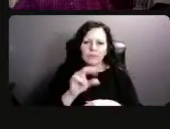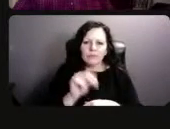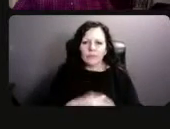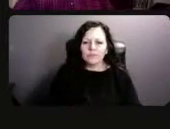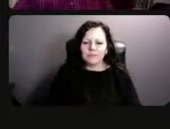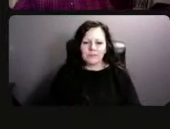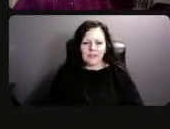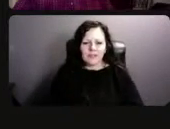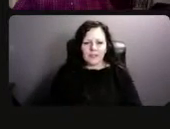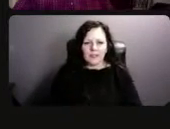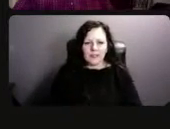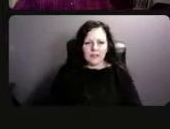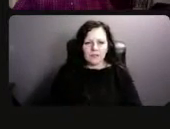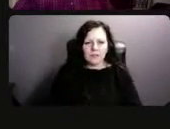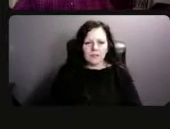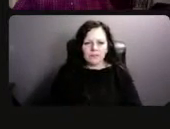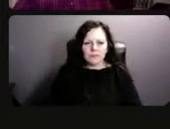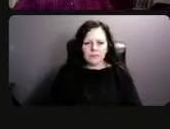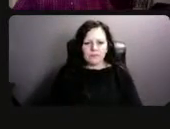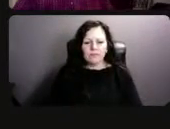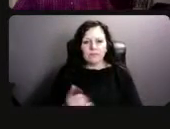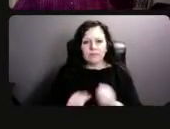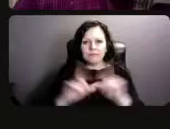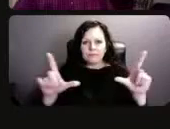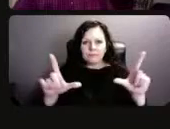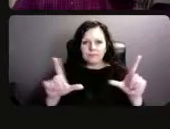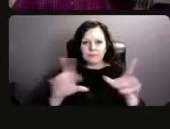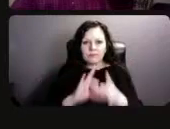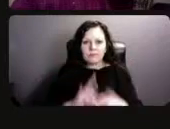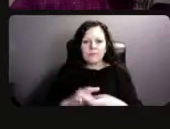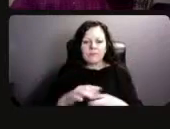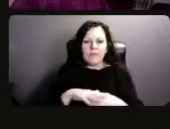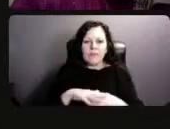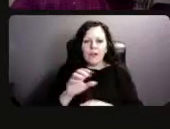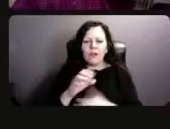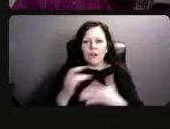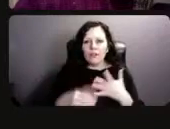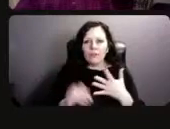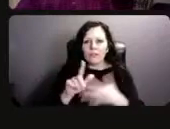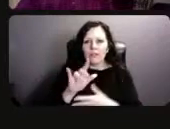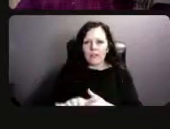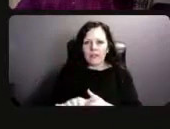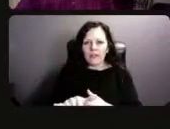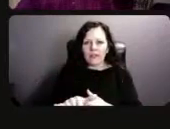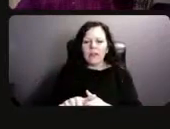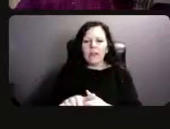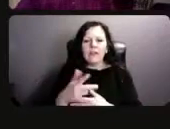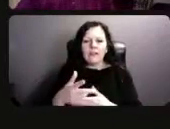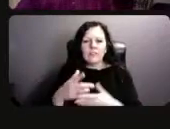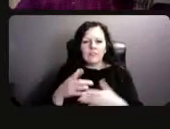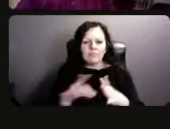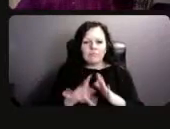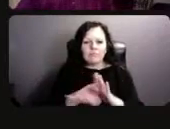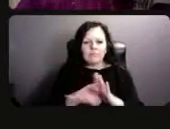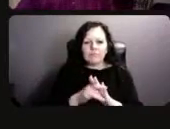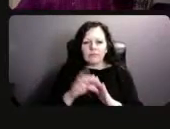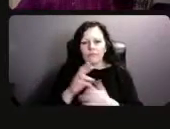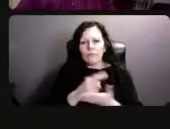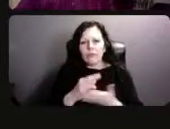SAYS NOW IT WAS AT ABOUT.